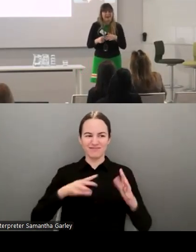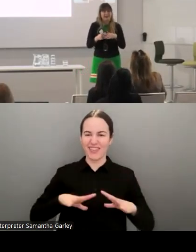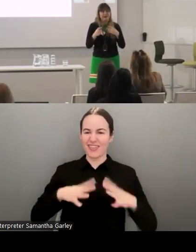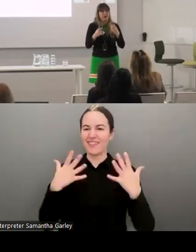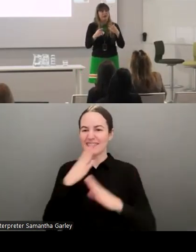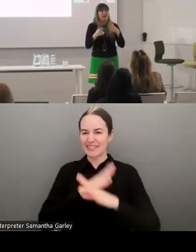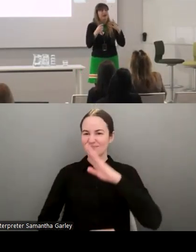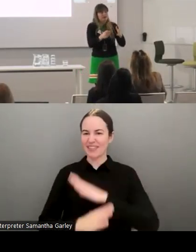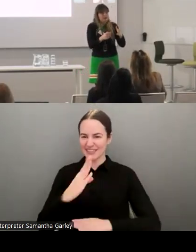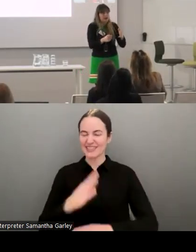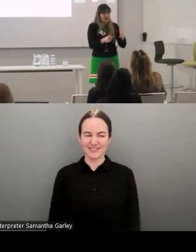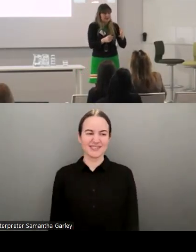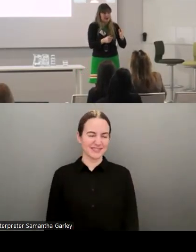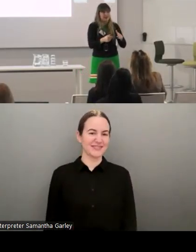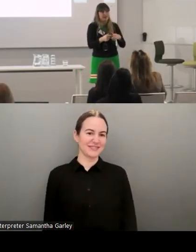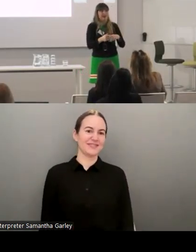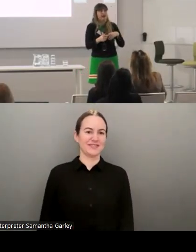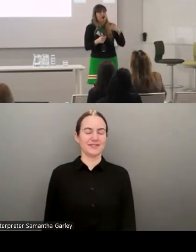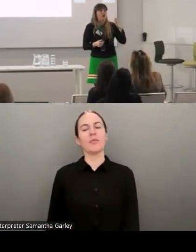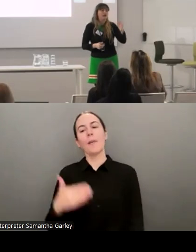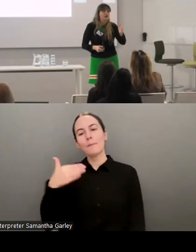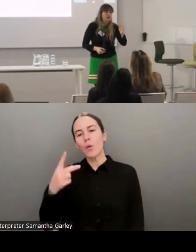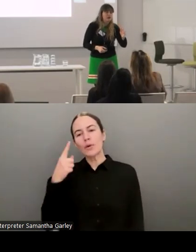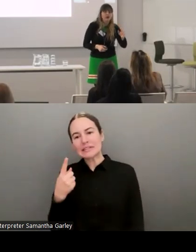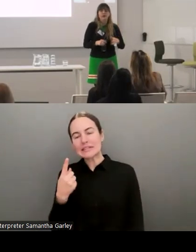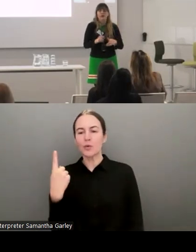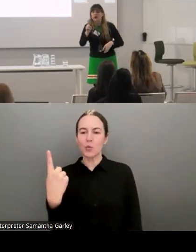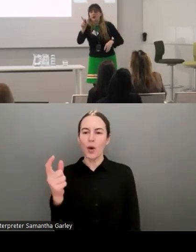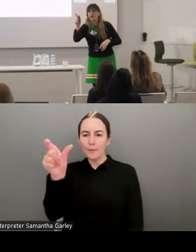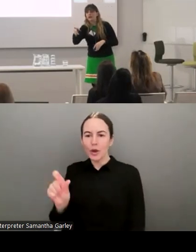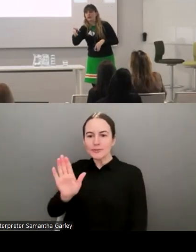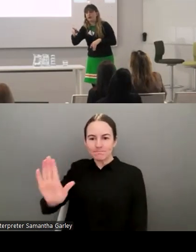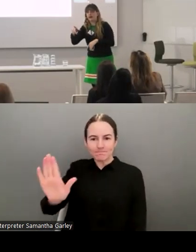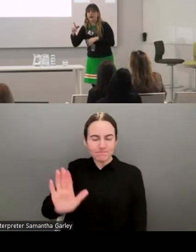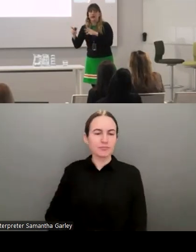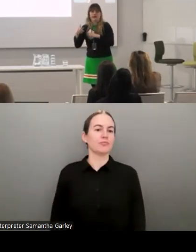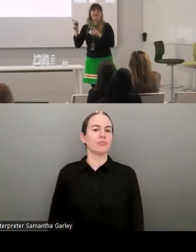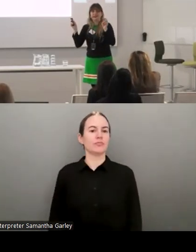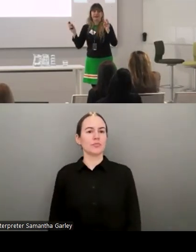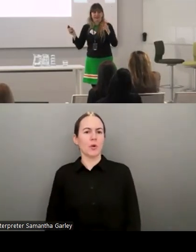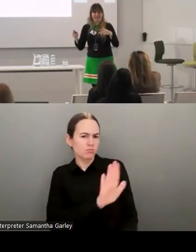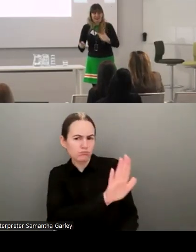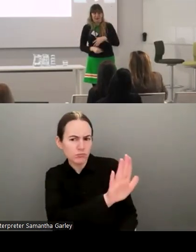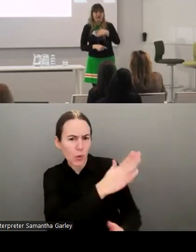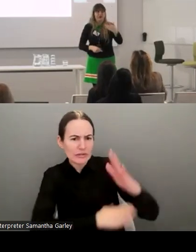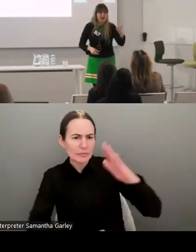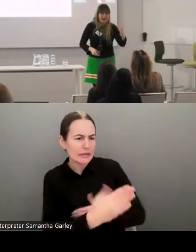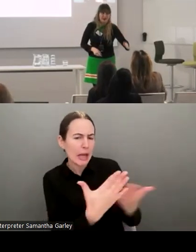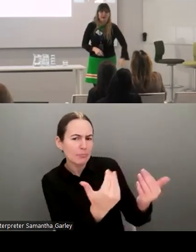That's often like individualized narratives, like what's wrong with you or what's your disability and what's your diagnosis.